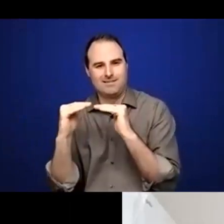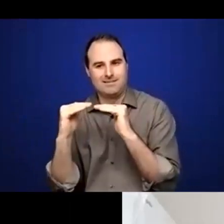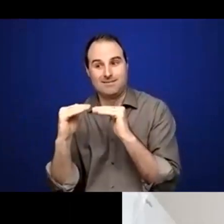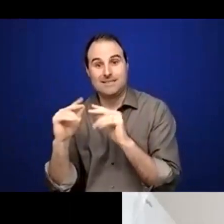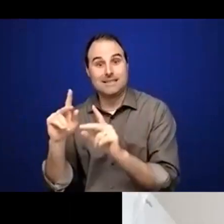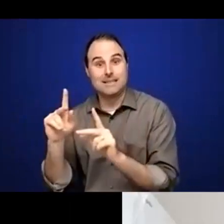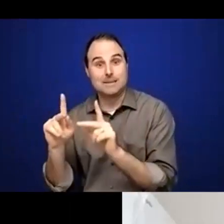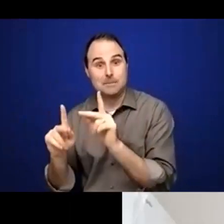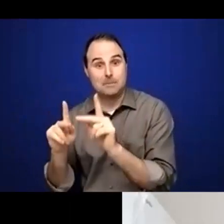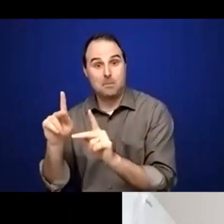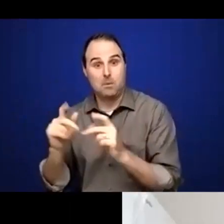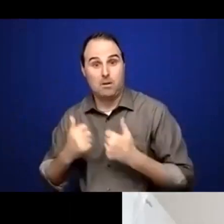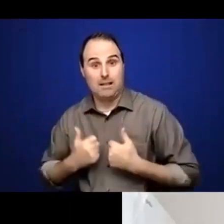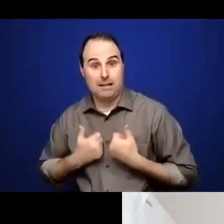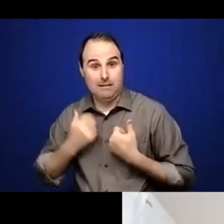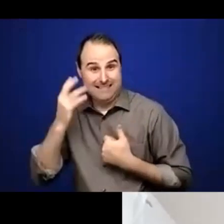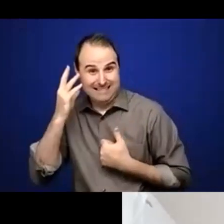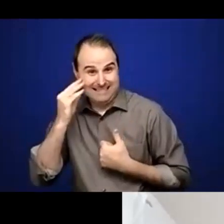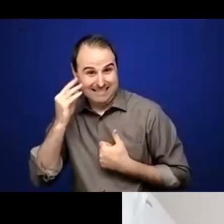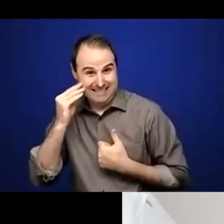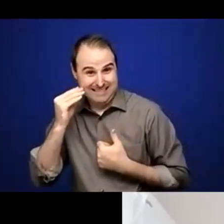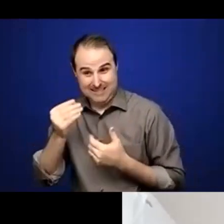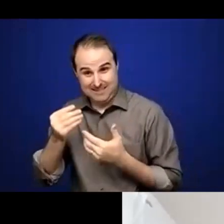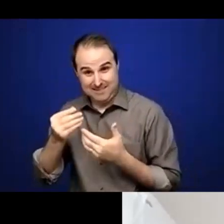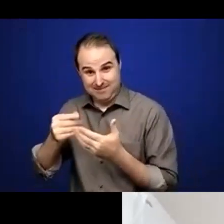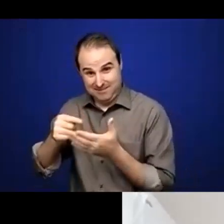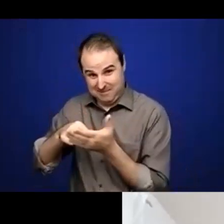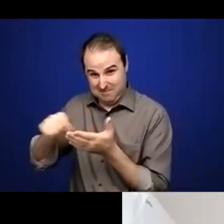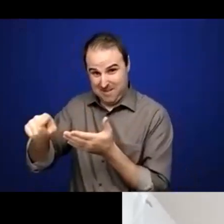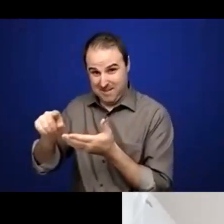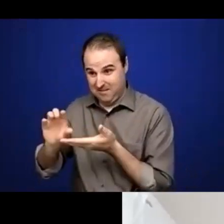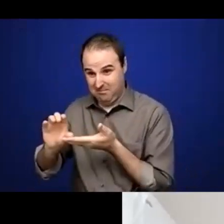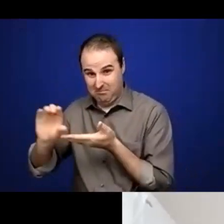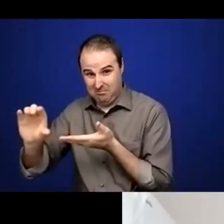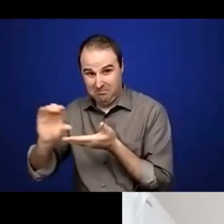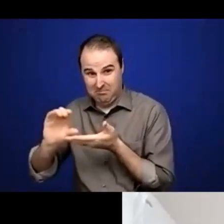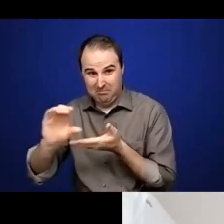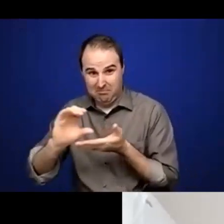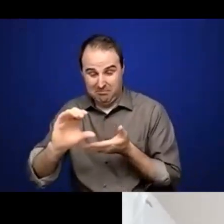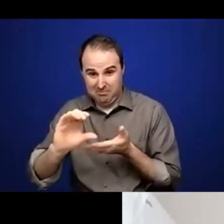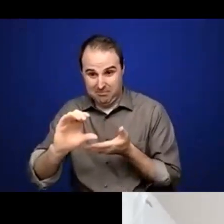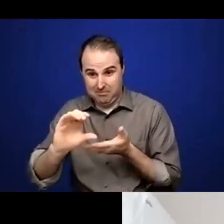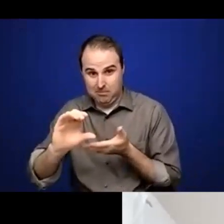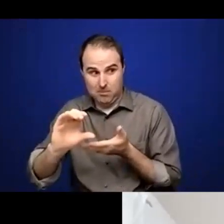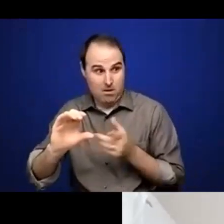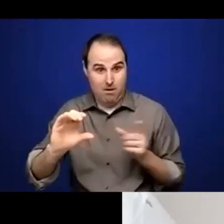versus a physician. So I'm wondering if each of you could talk about,